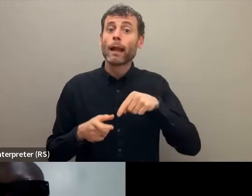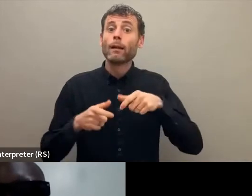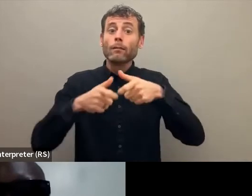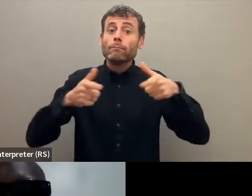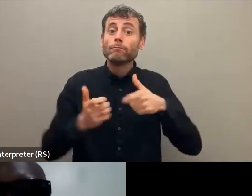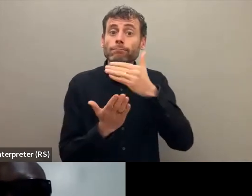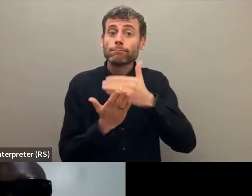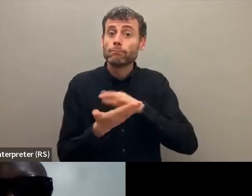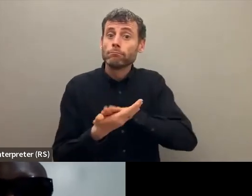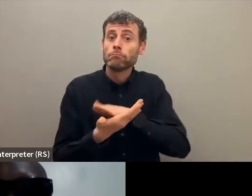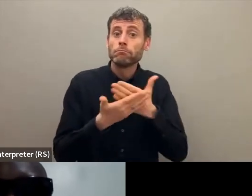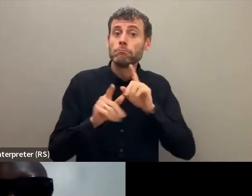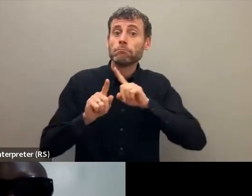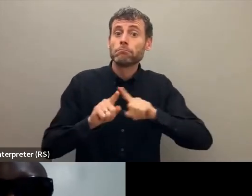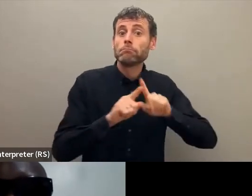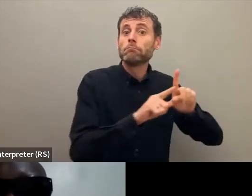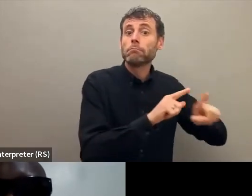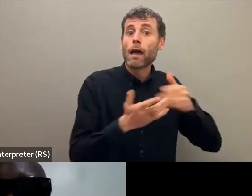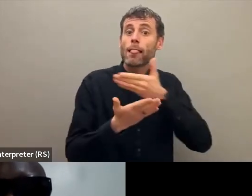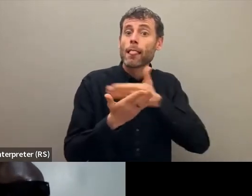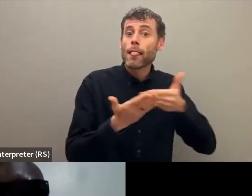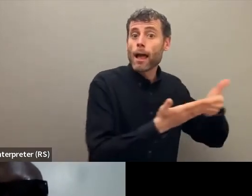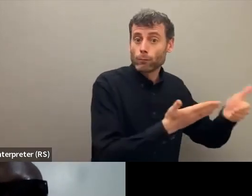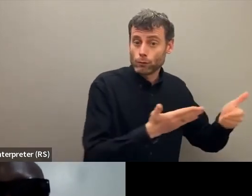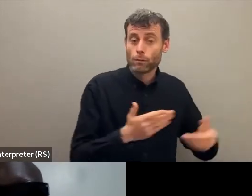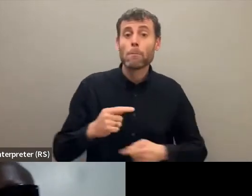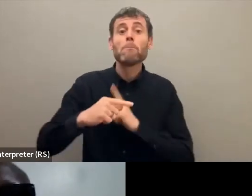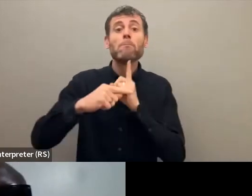Elizabeth Lockwood: I am building on what mama just wonderfully spoke about.